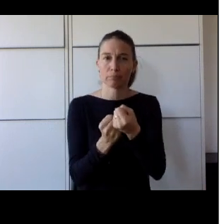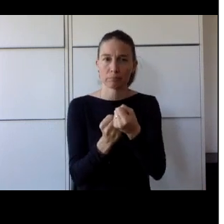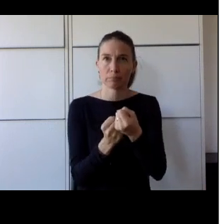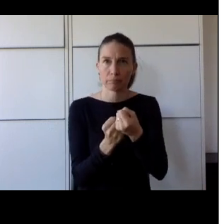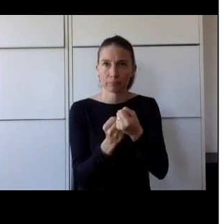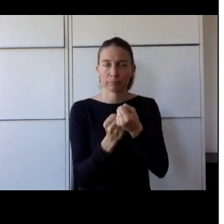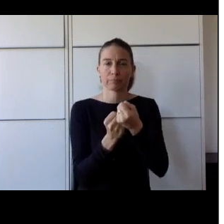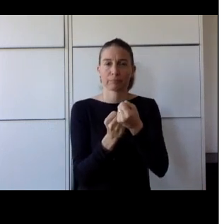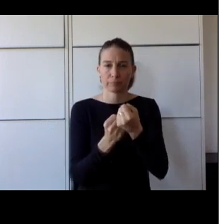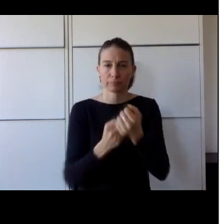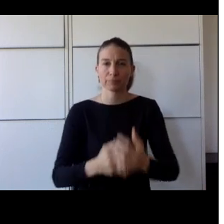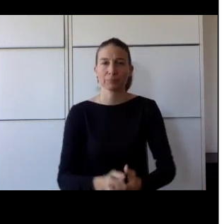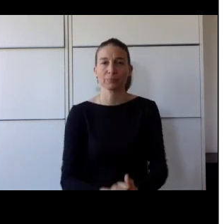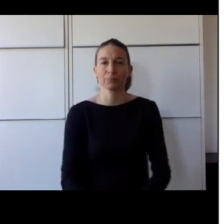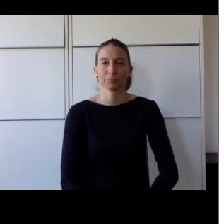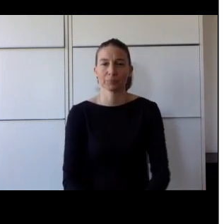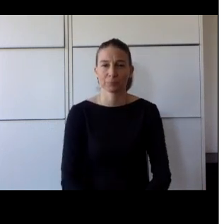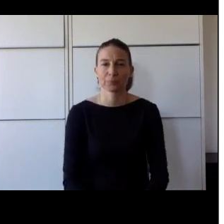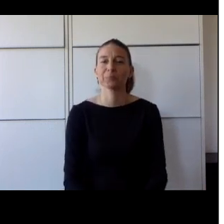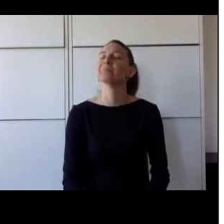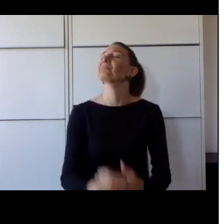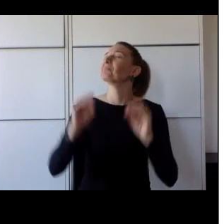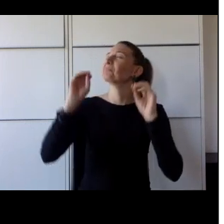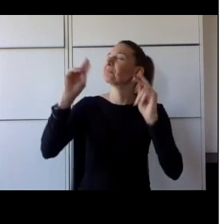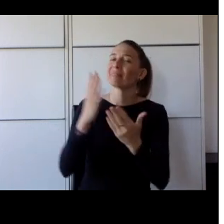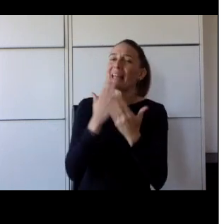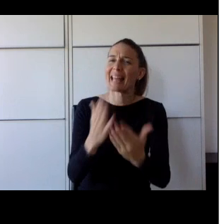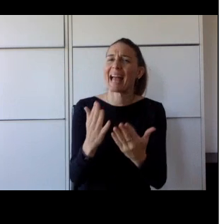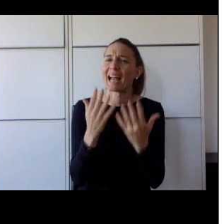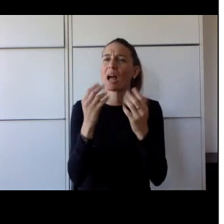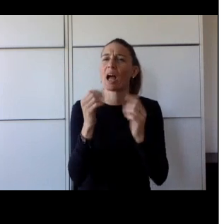Thanks a lot for that answer. We have a couple of questions left